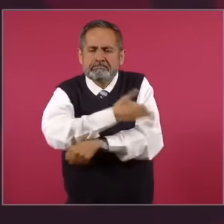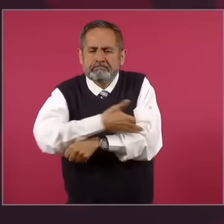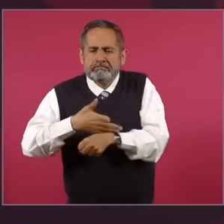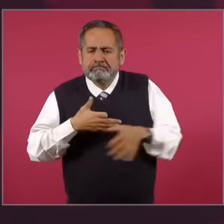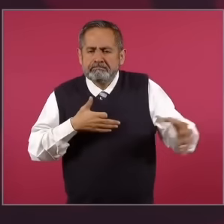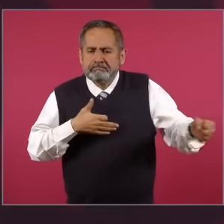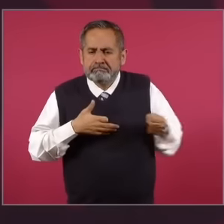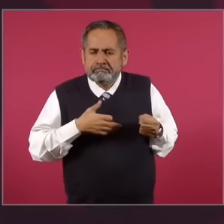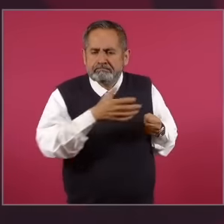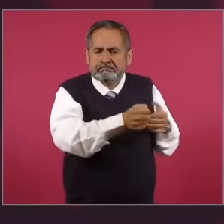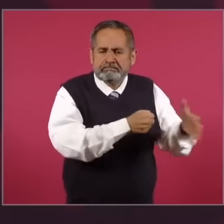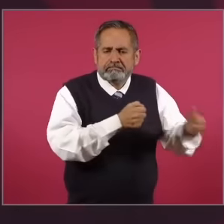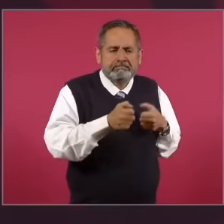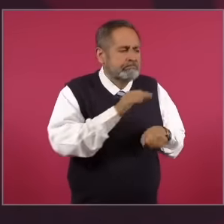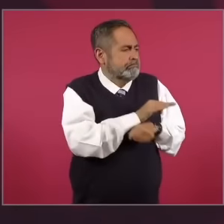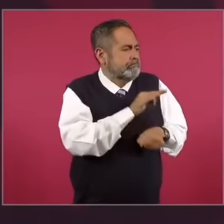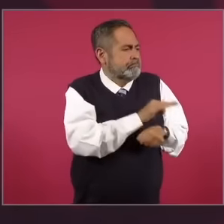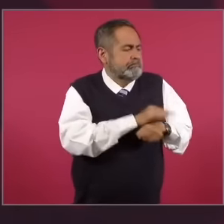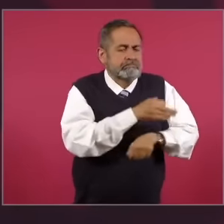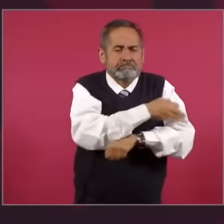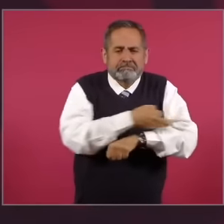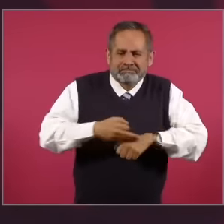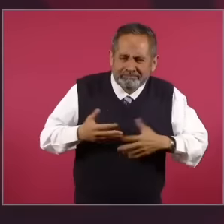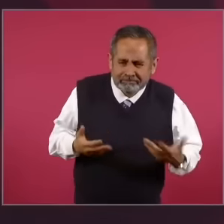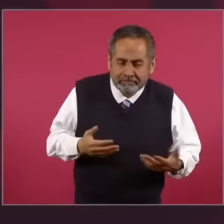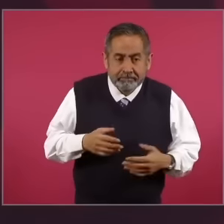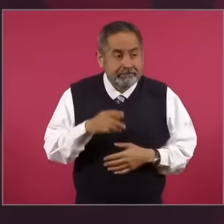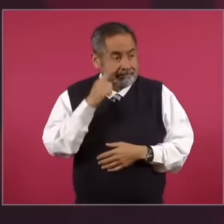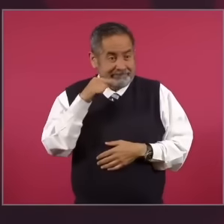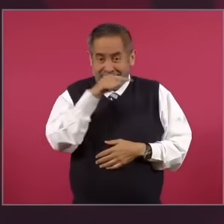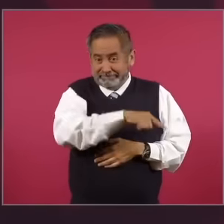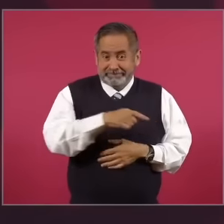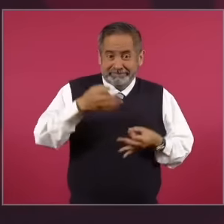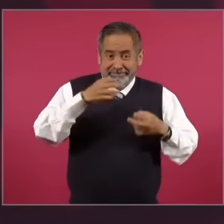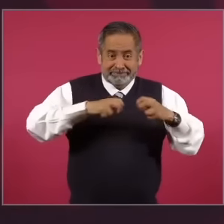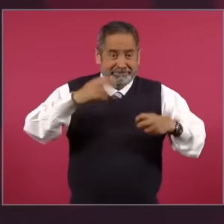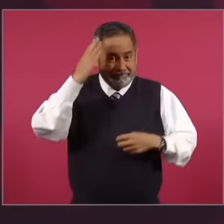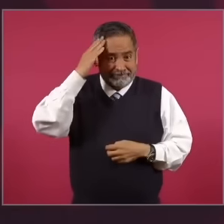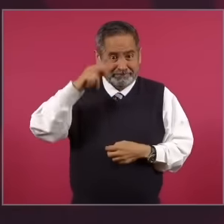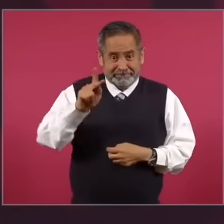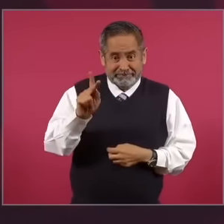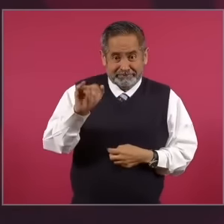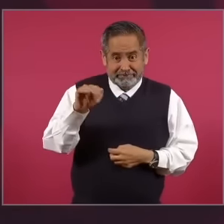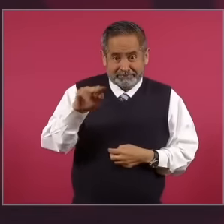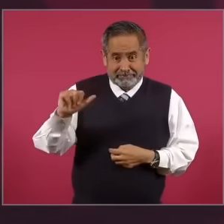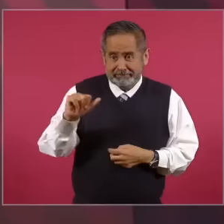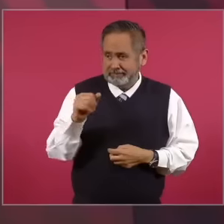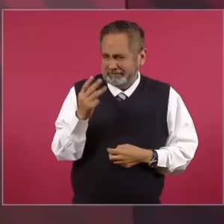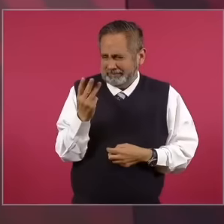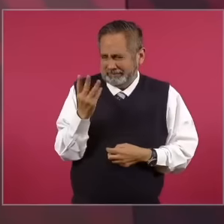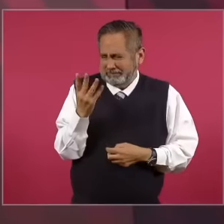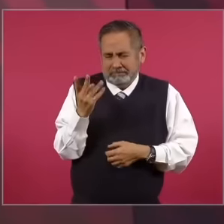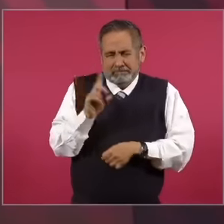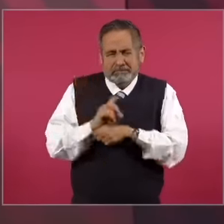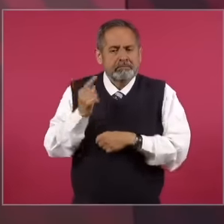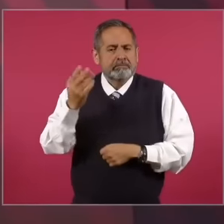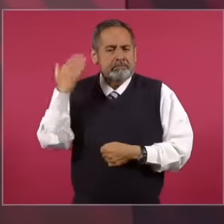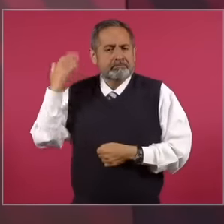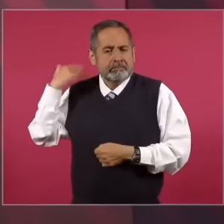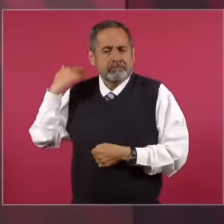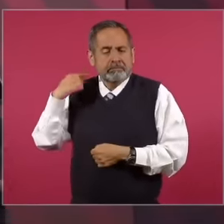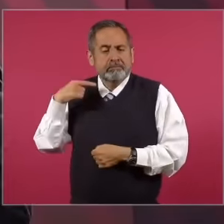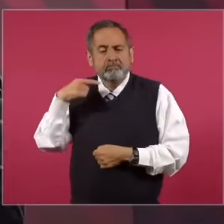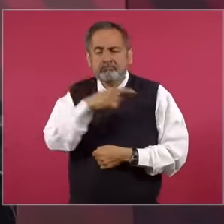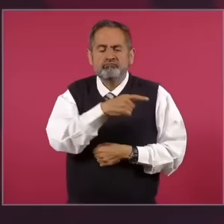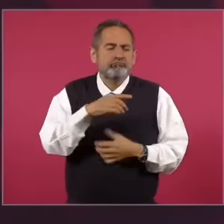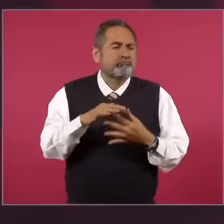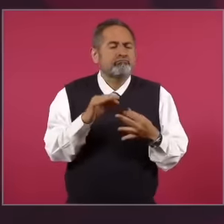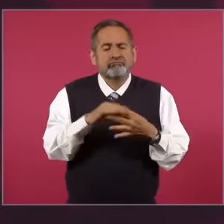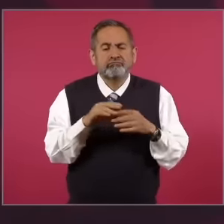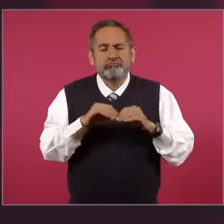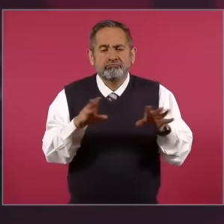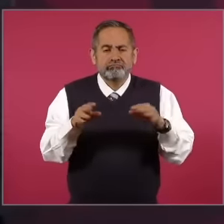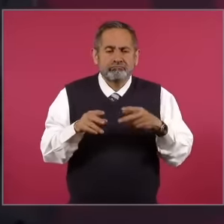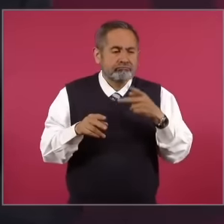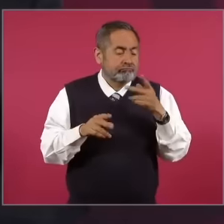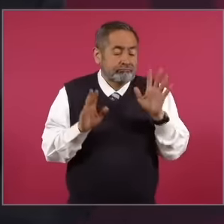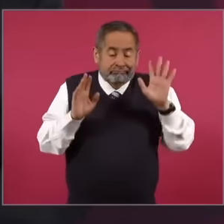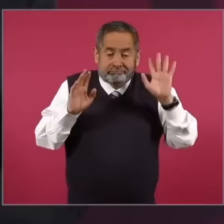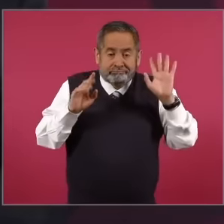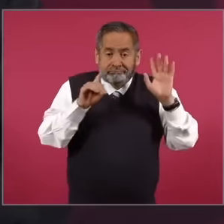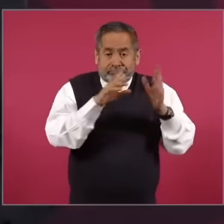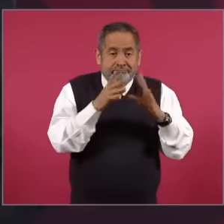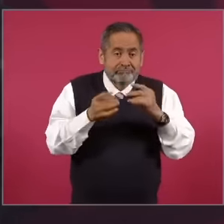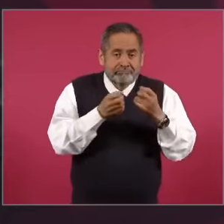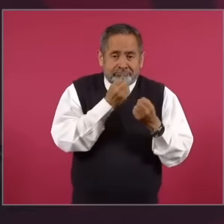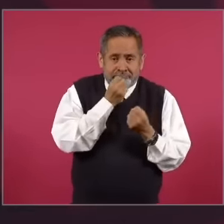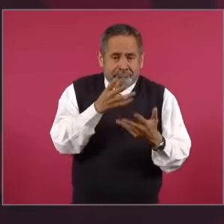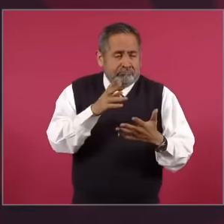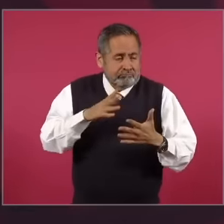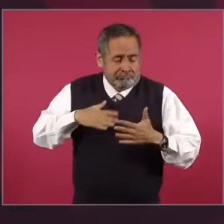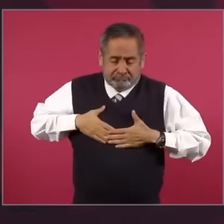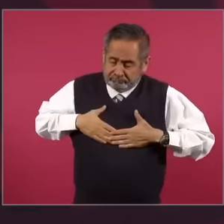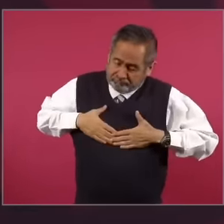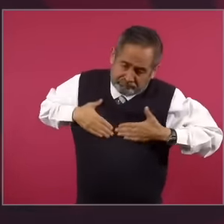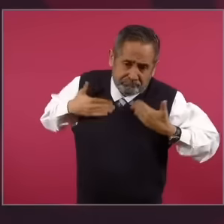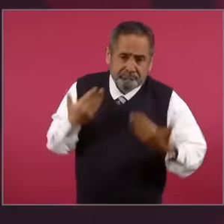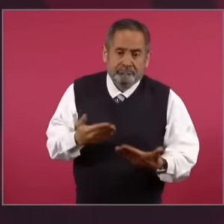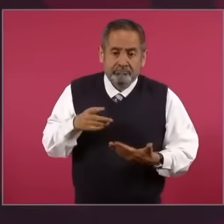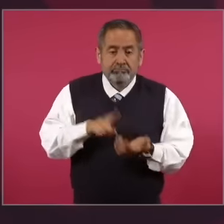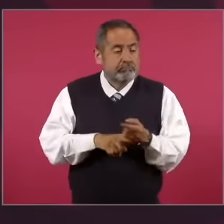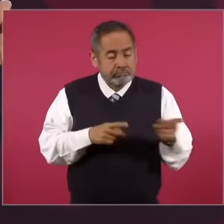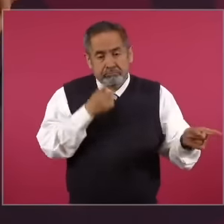Minister Pineapple about three or four days ago, in a flash, expression of frankness or if without realizing